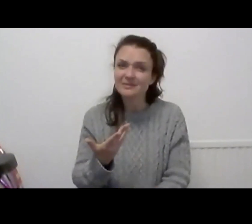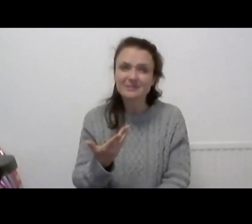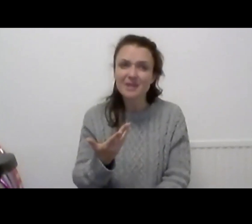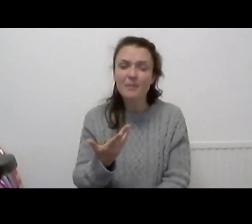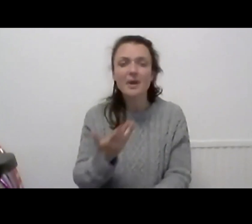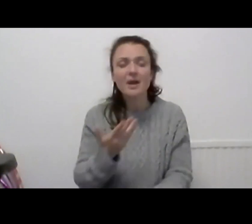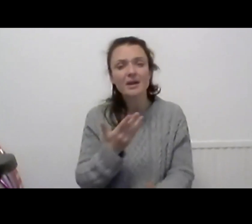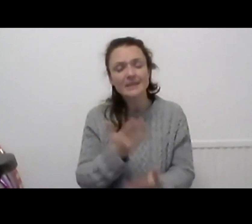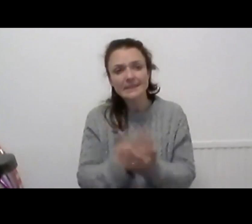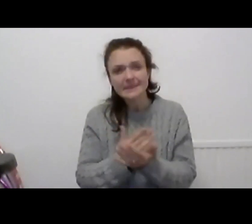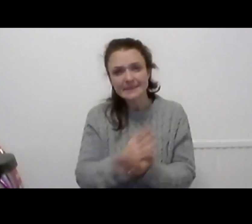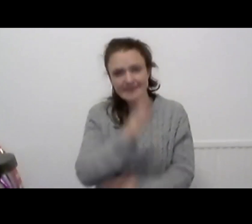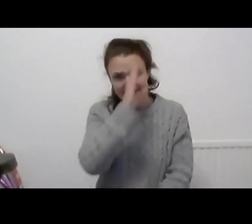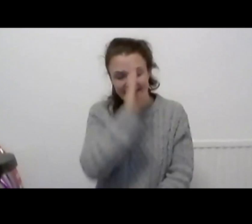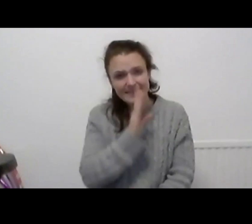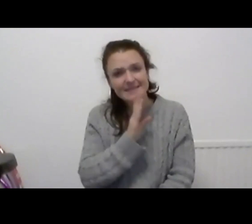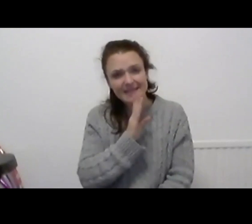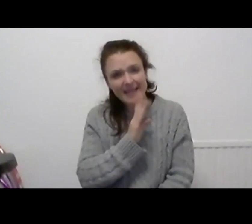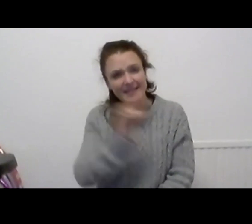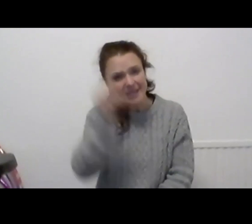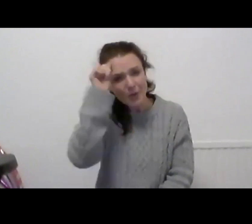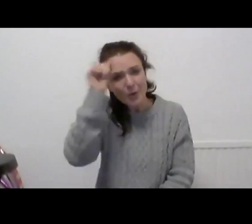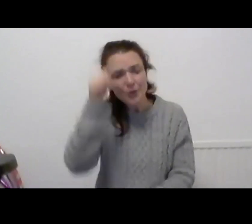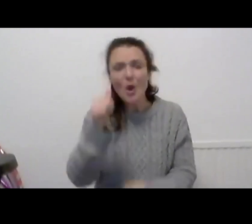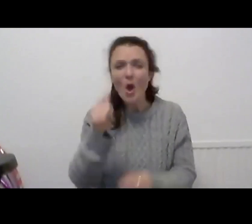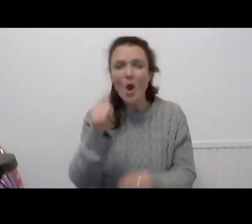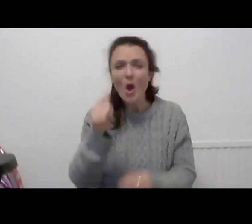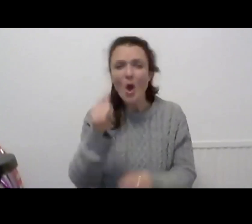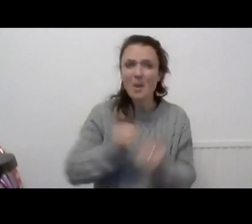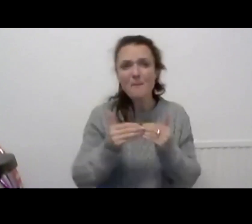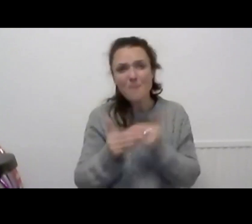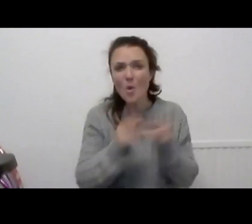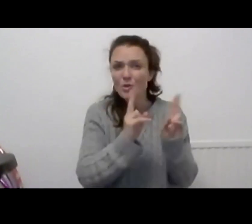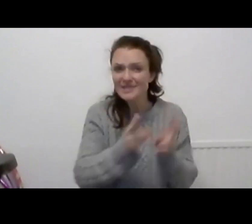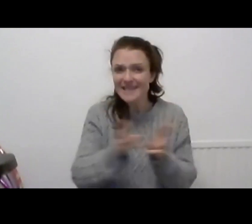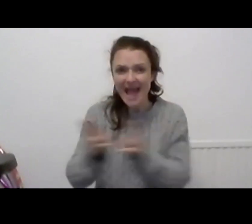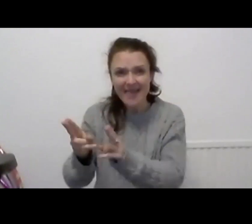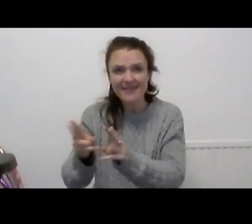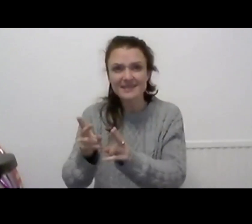still see quite a lot more deaths over the next few weeks of the vaccine starts to take effect.